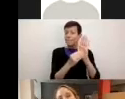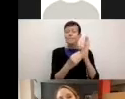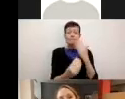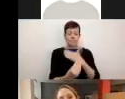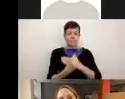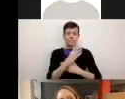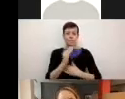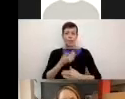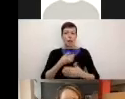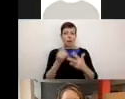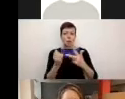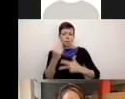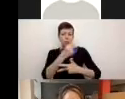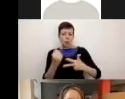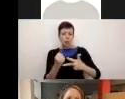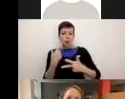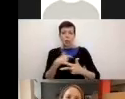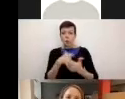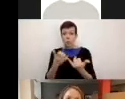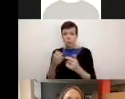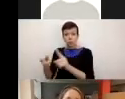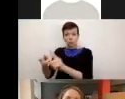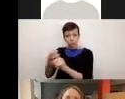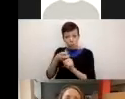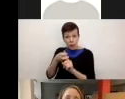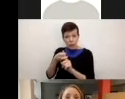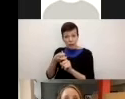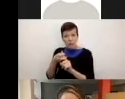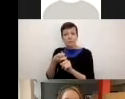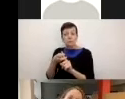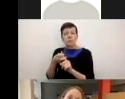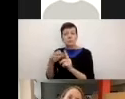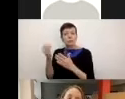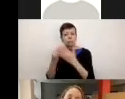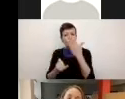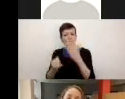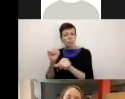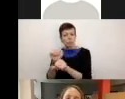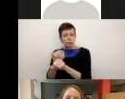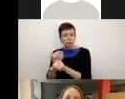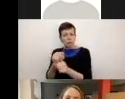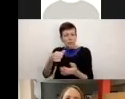priority of attracting, restoring and retaining jobs for artists, paying artists through the